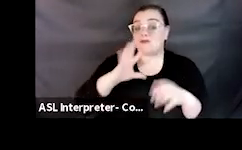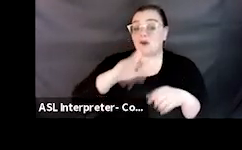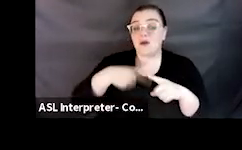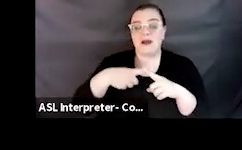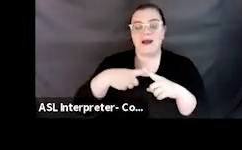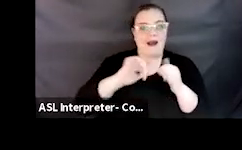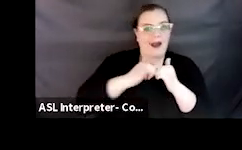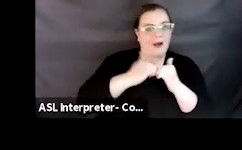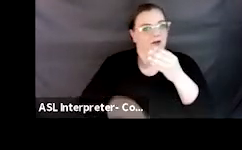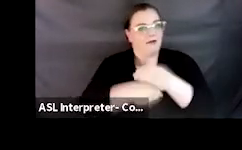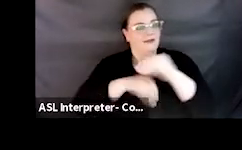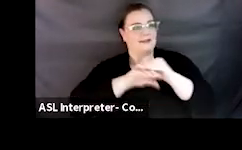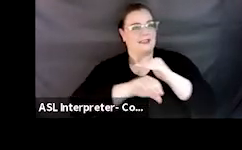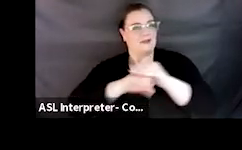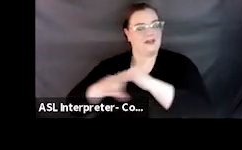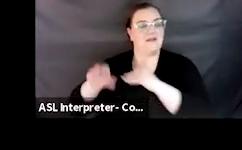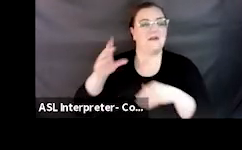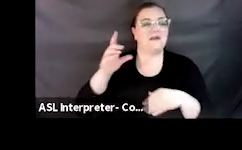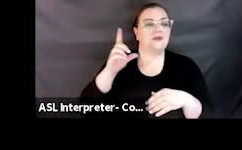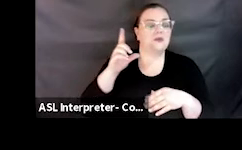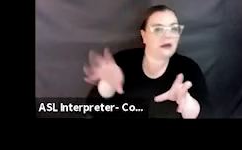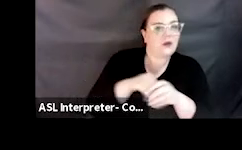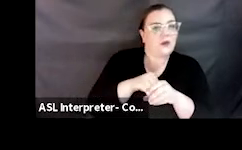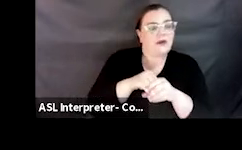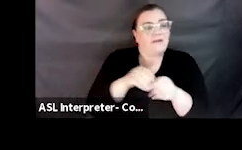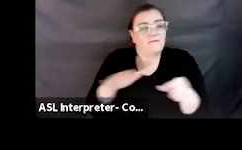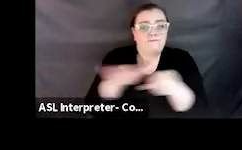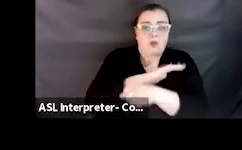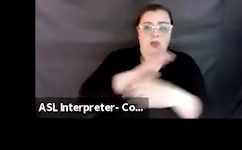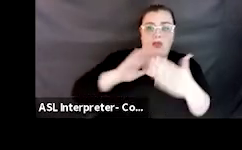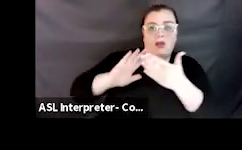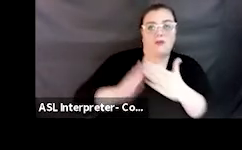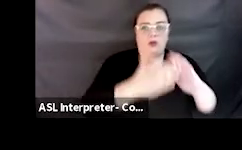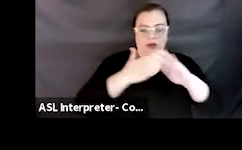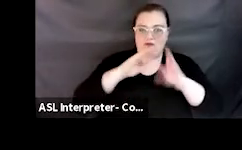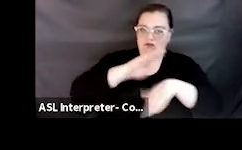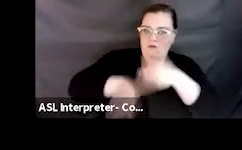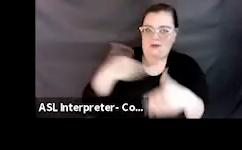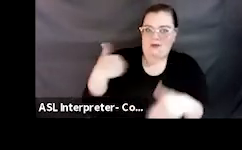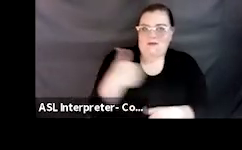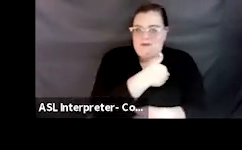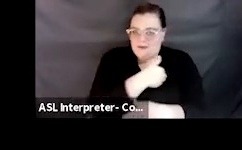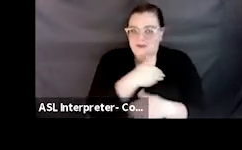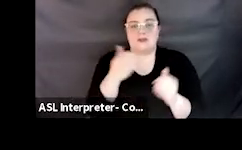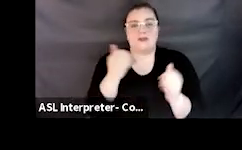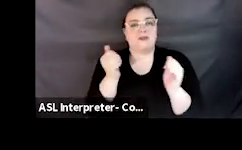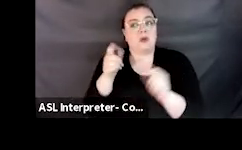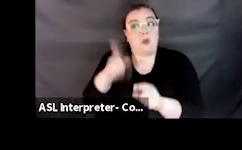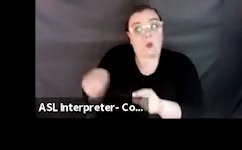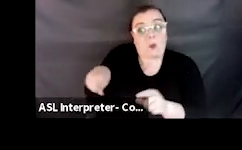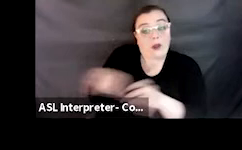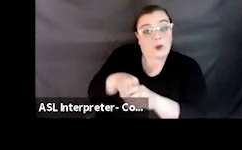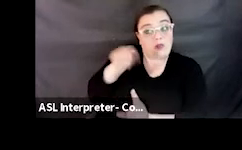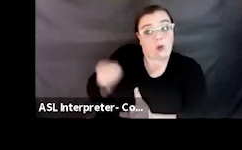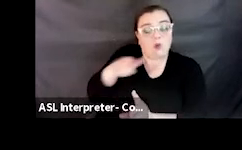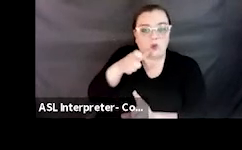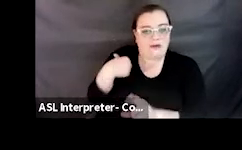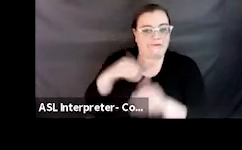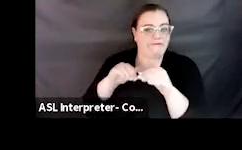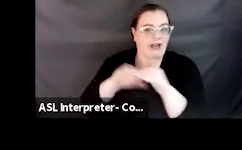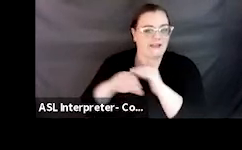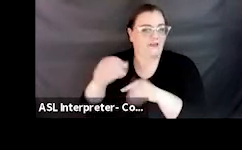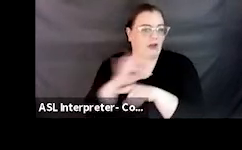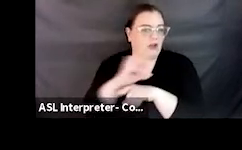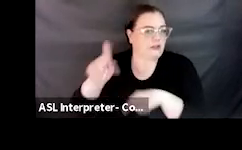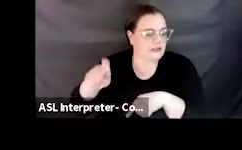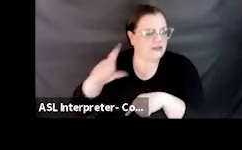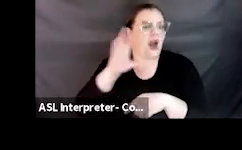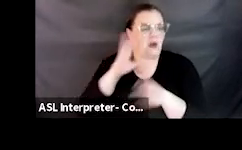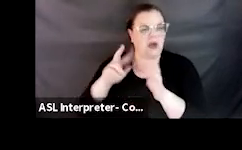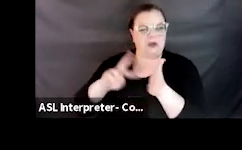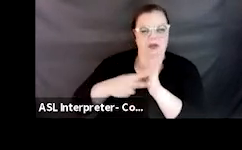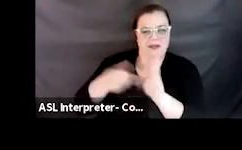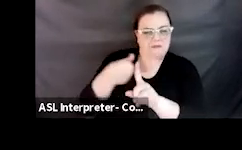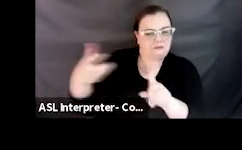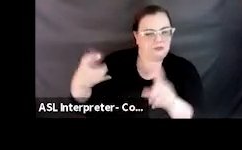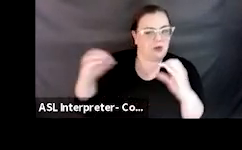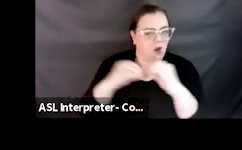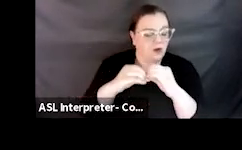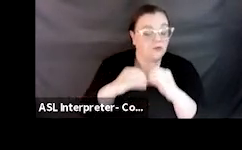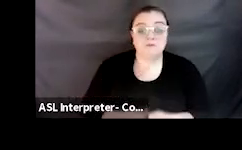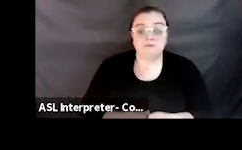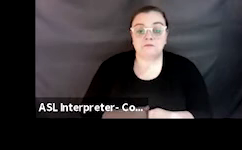Heidi Rosofsky: emergency planning specialist today we're going to be talking about adding accessibility to be able to include the whole Community, including Community Members with access and functional needs and i'll define that as we go.